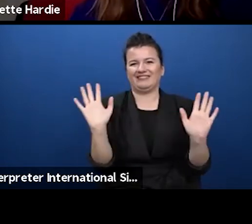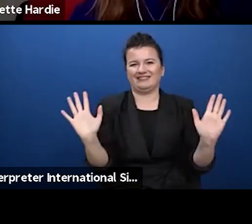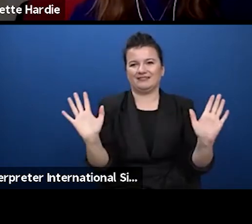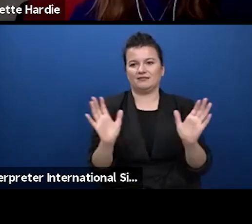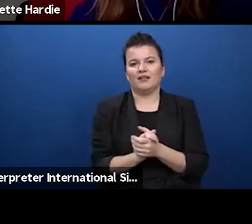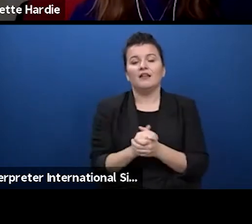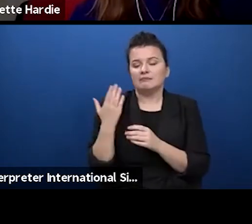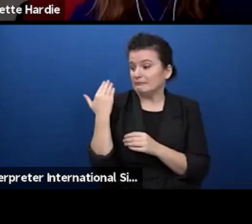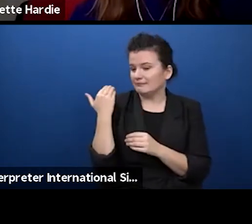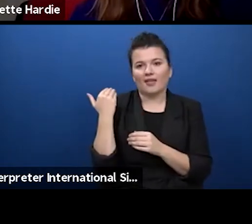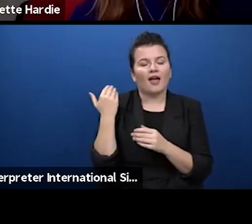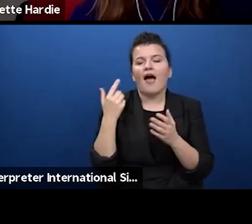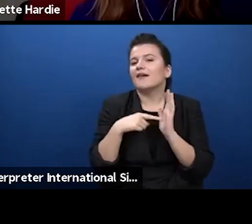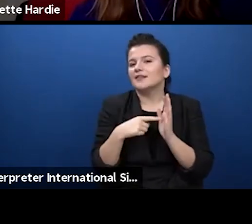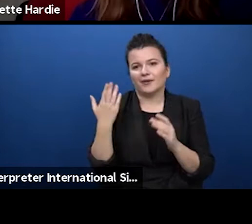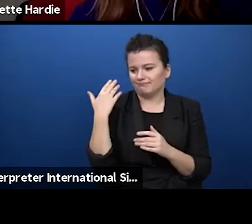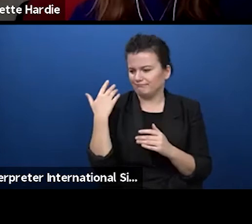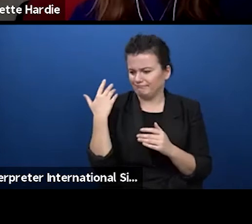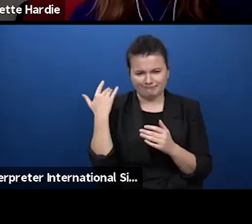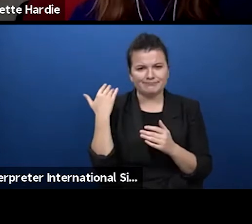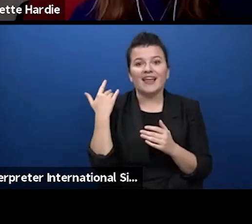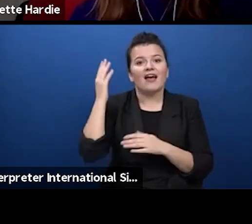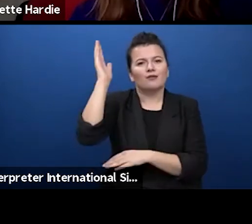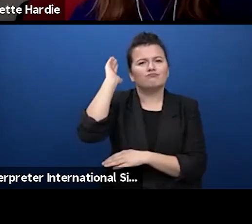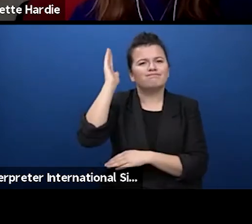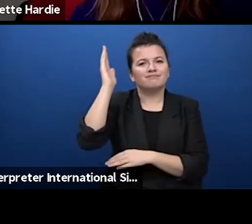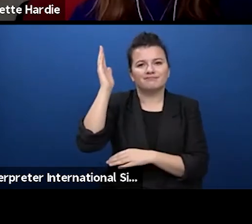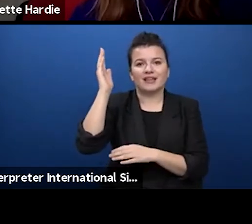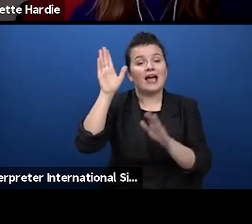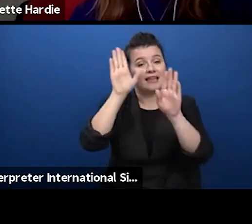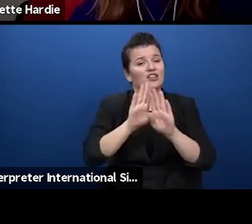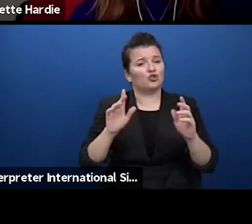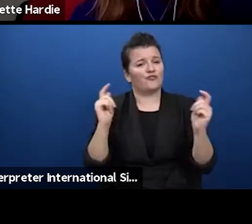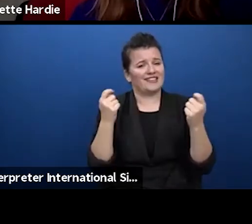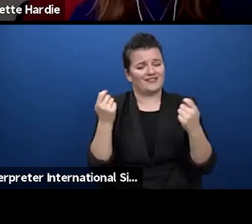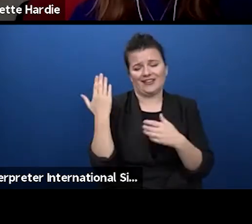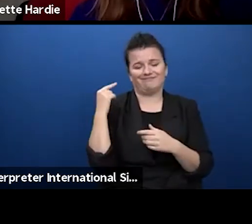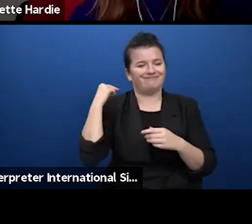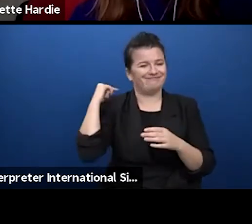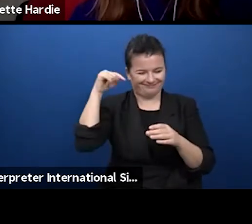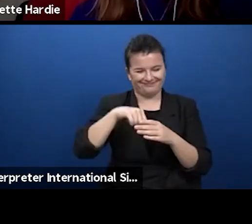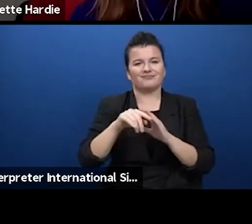I was helding a speech in a com, in a theatre festival and they called me two days before